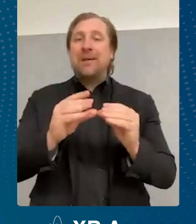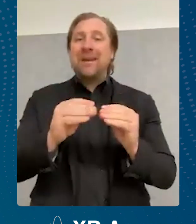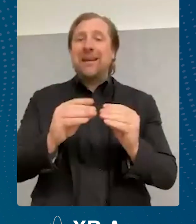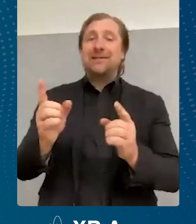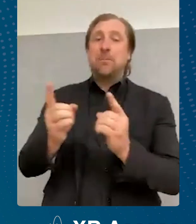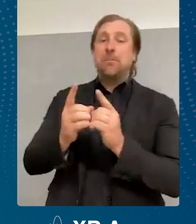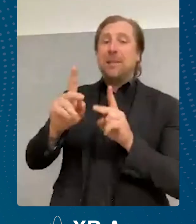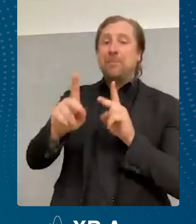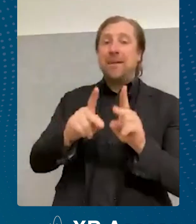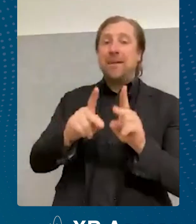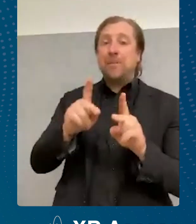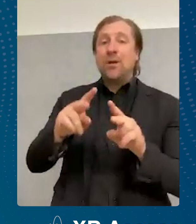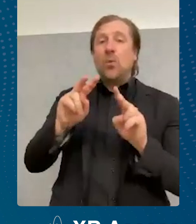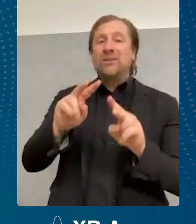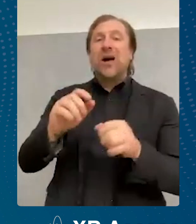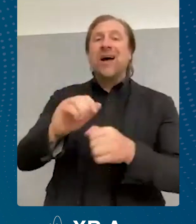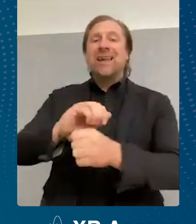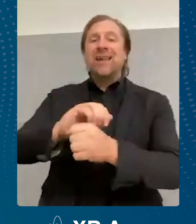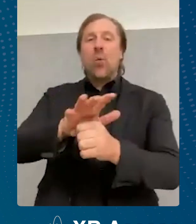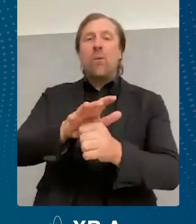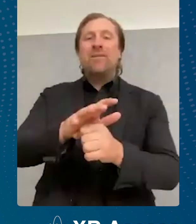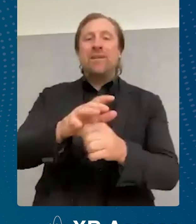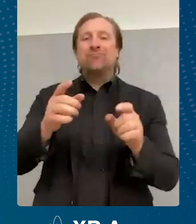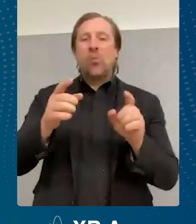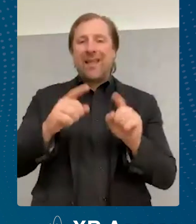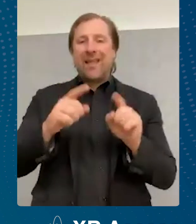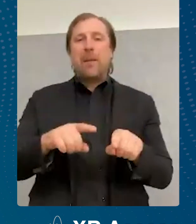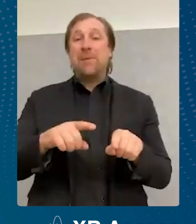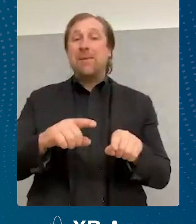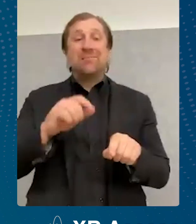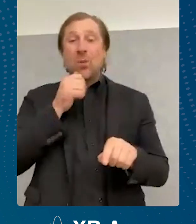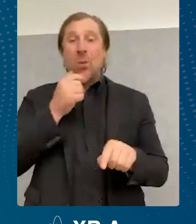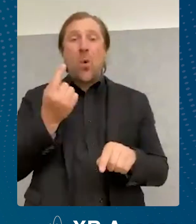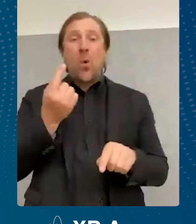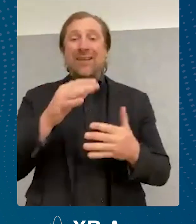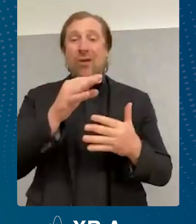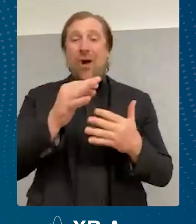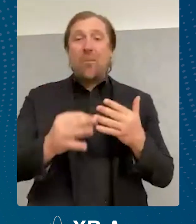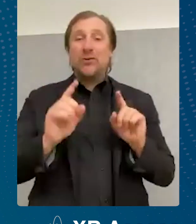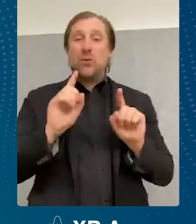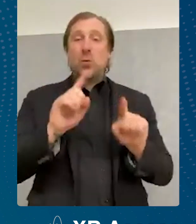And as we saw with the COVID pandemic, you're not always going to have the option to be in person.